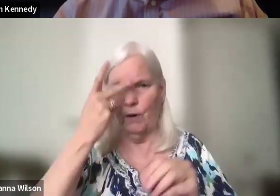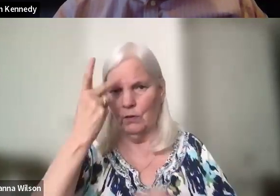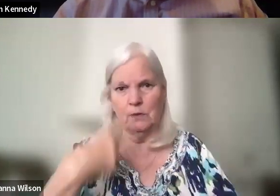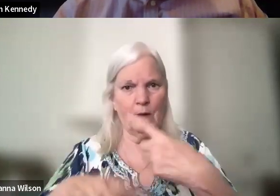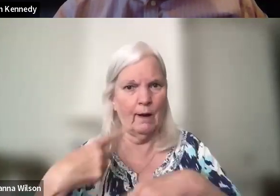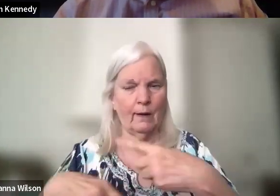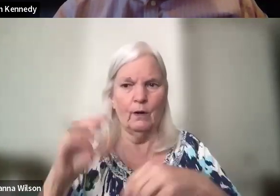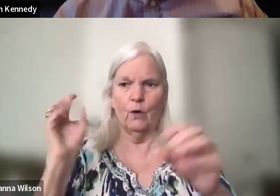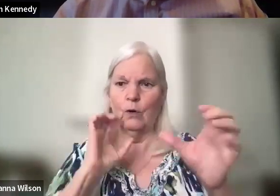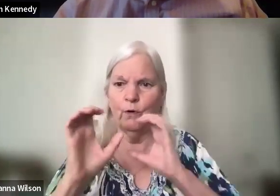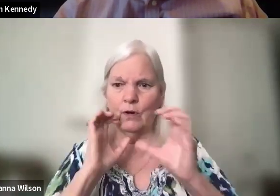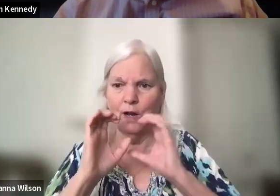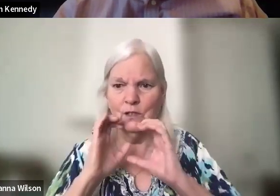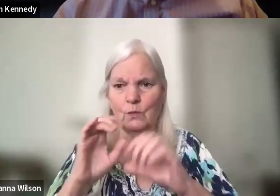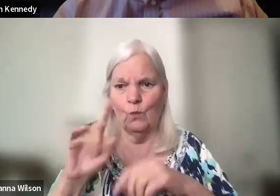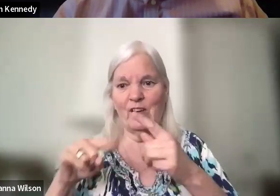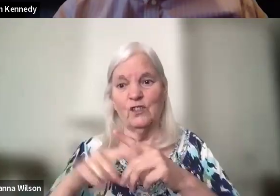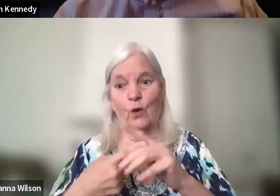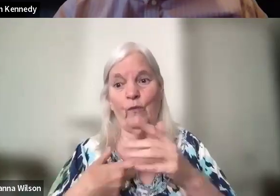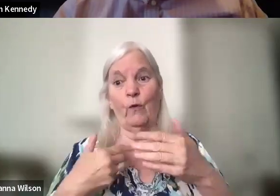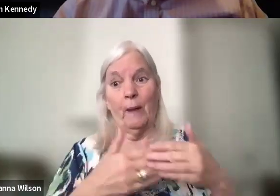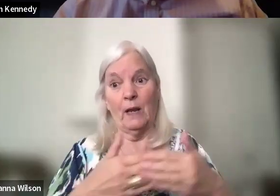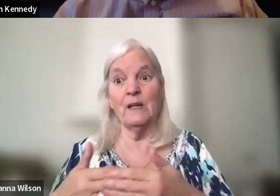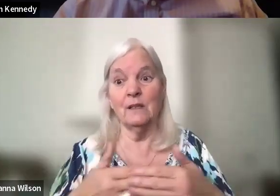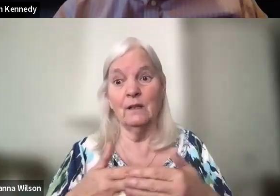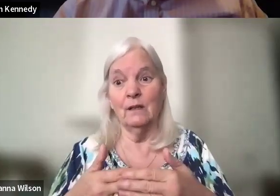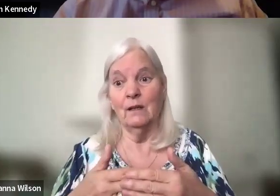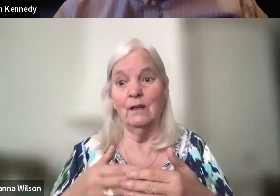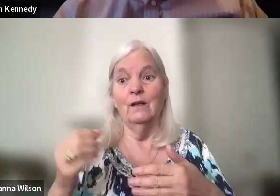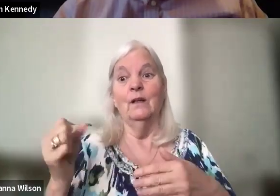language deprived or second language learners. Some of them have a really difficult time with